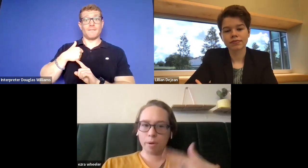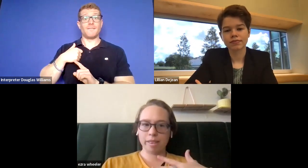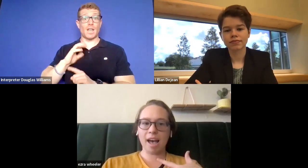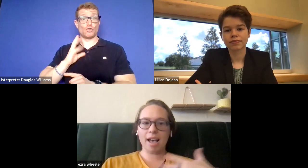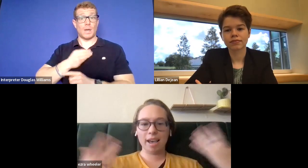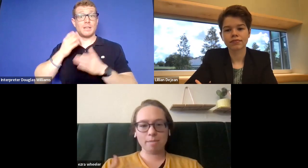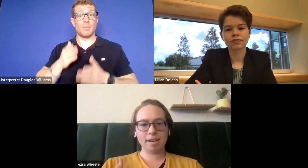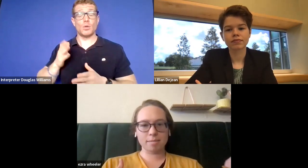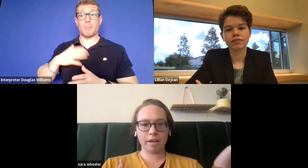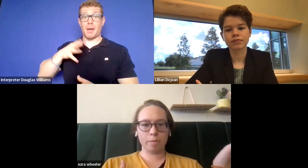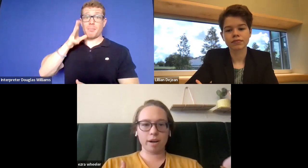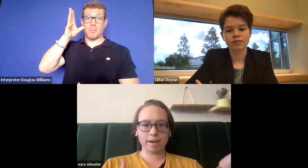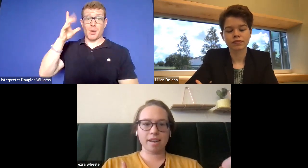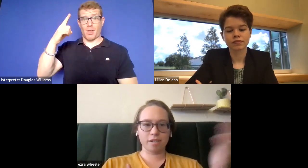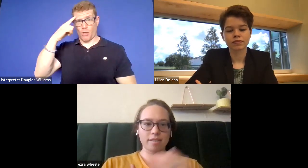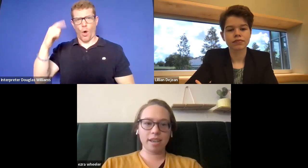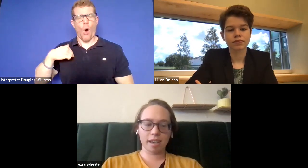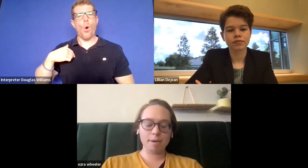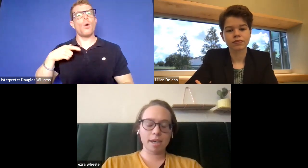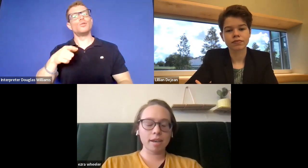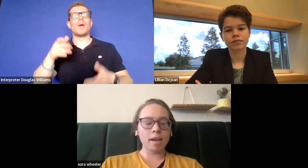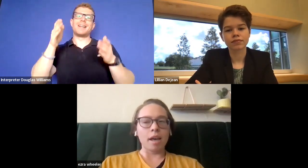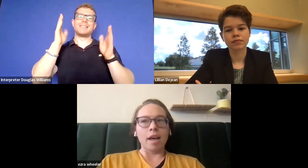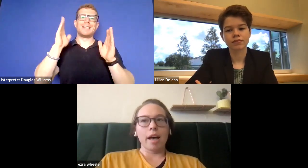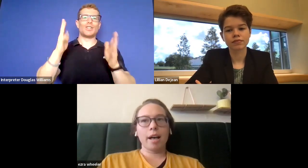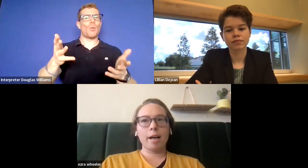that both that and my disability were in attention, seeking gimmick.